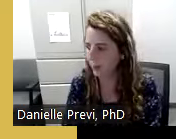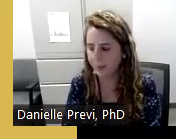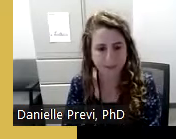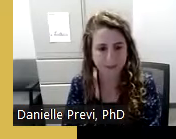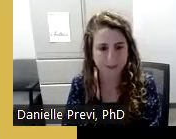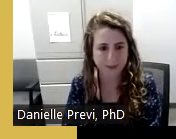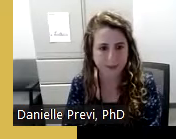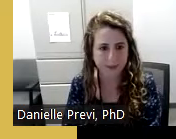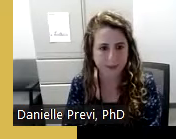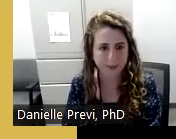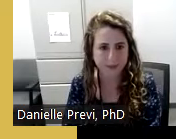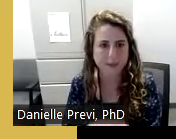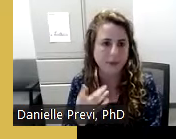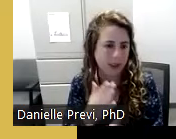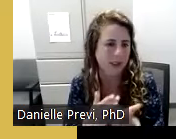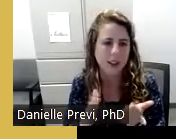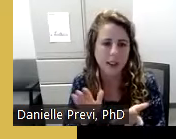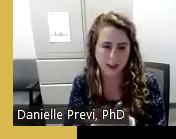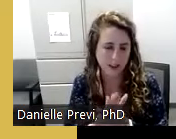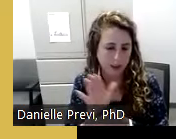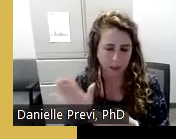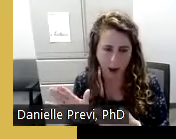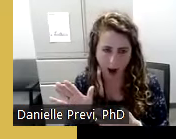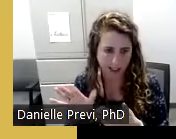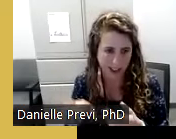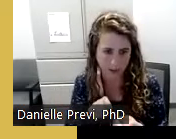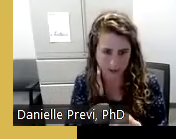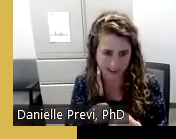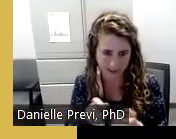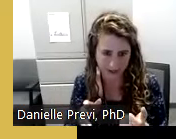seating and then, of course, different modalities, ASL interpreters, cued speech,